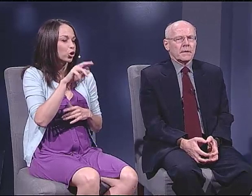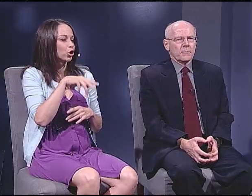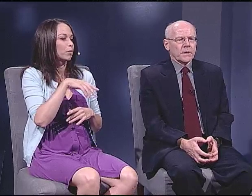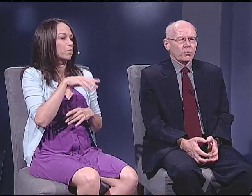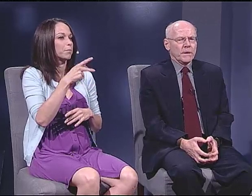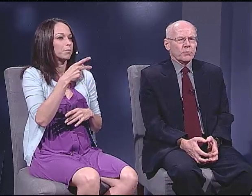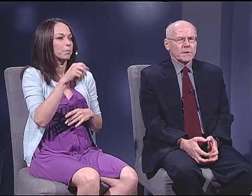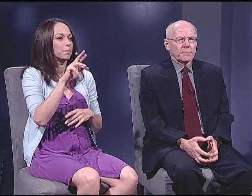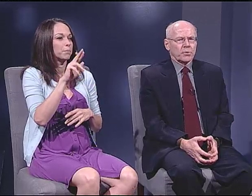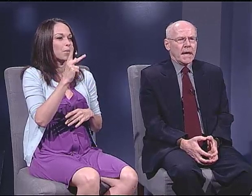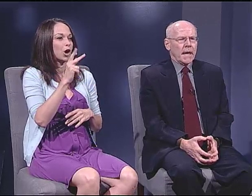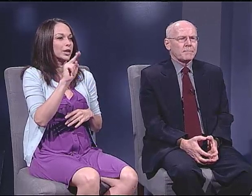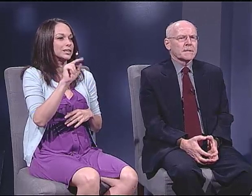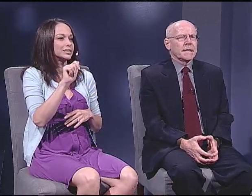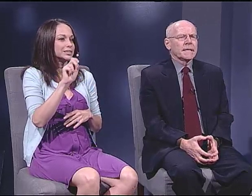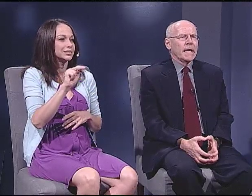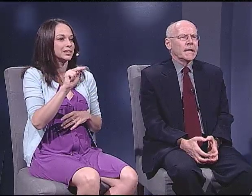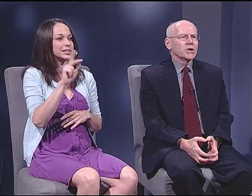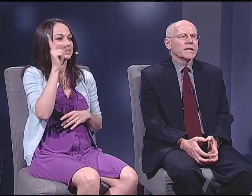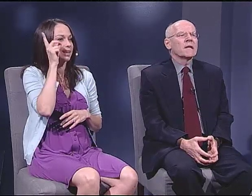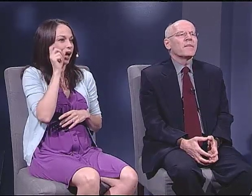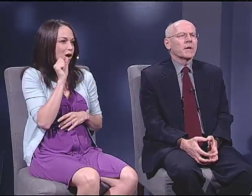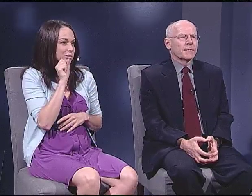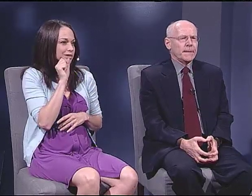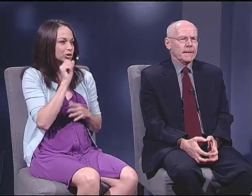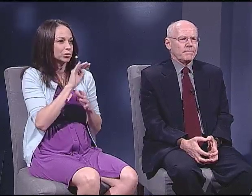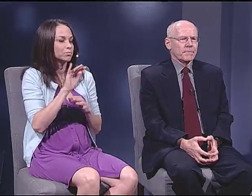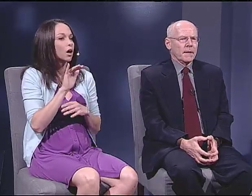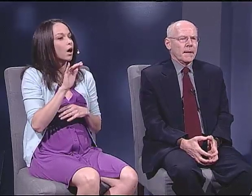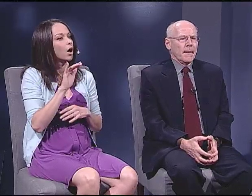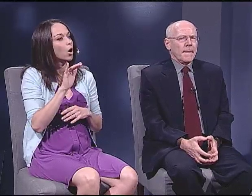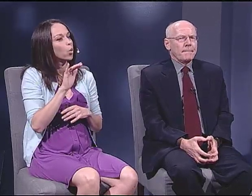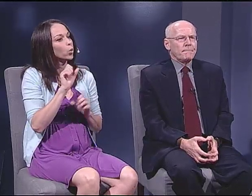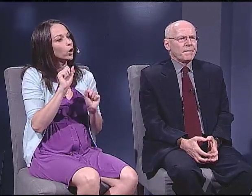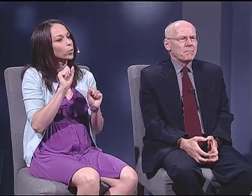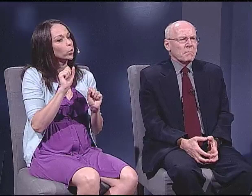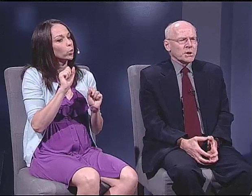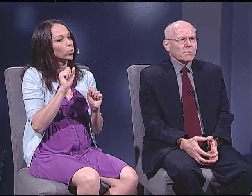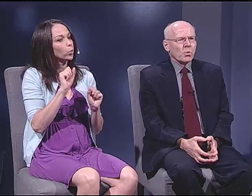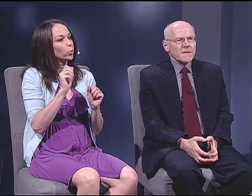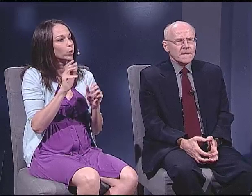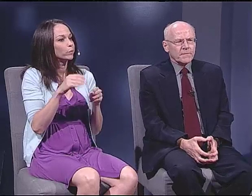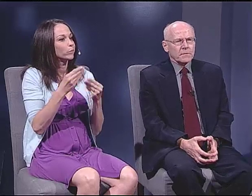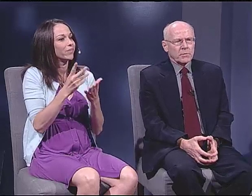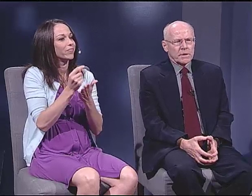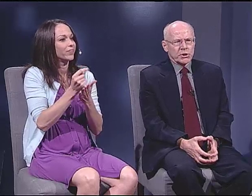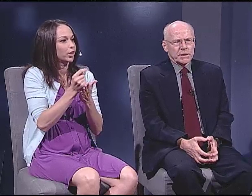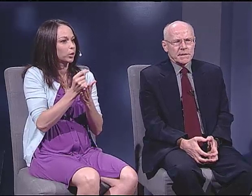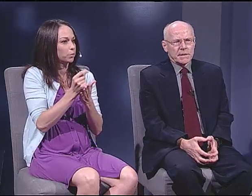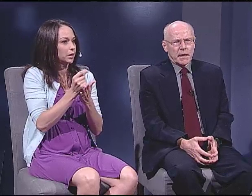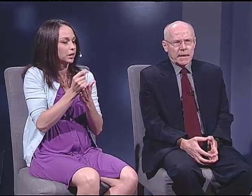where we would perhaps engage in therapy. But the much more difficult question is the kind